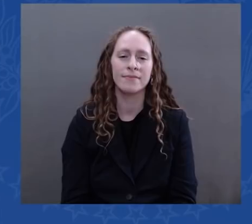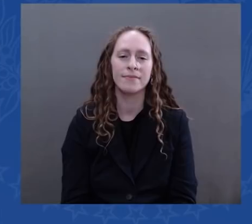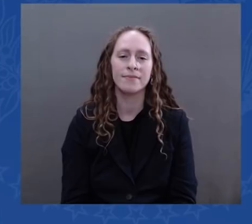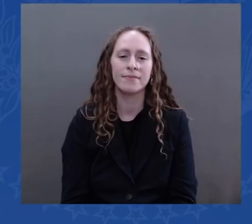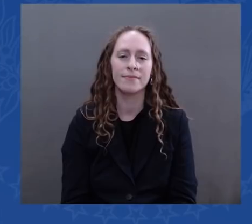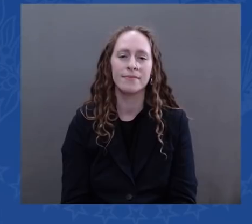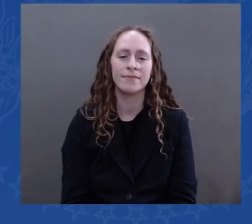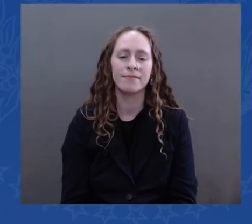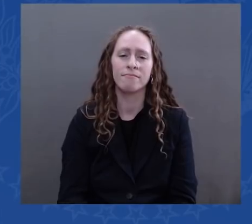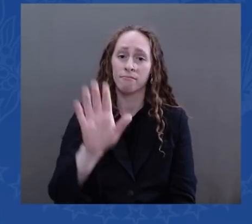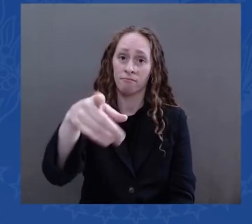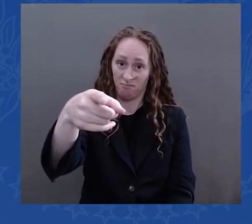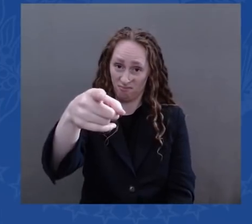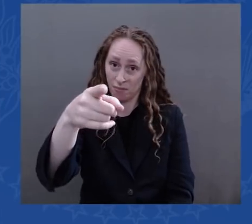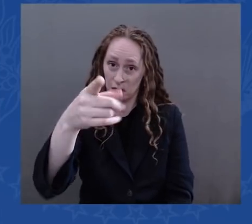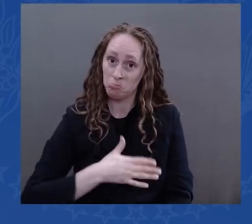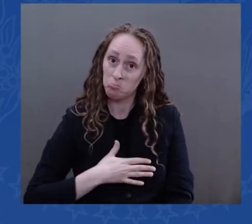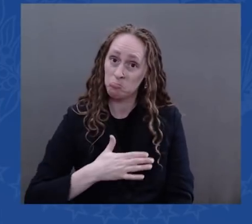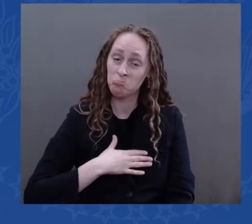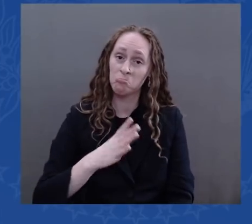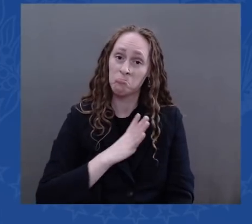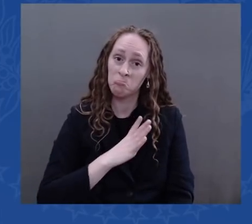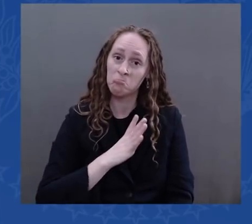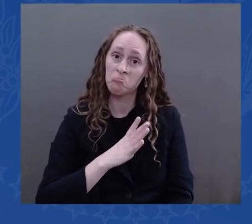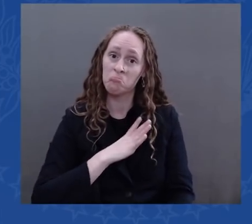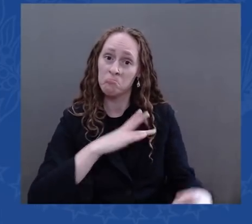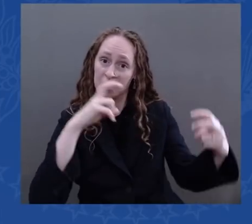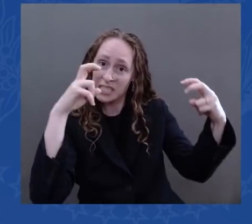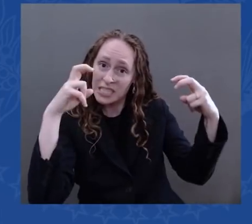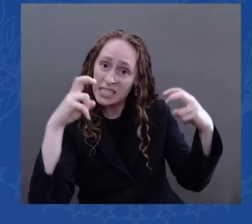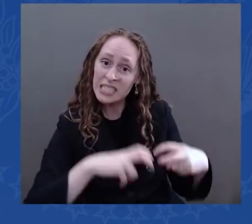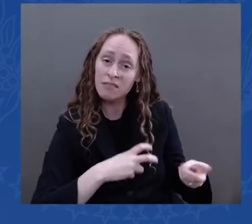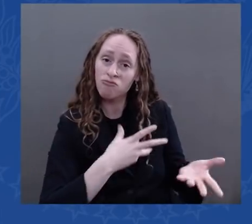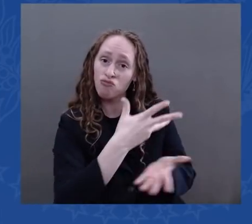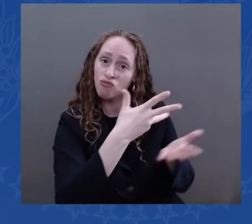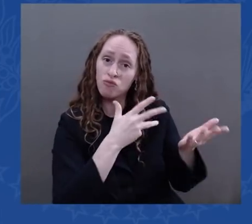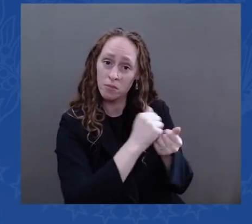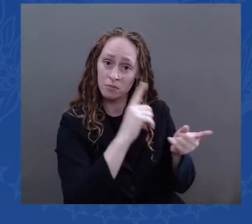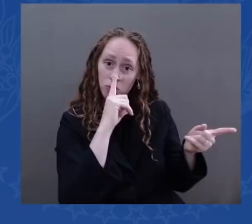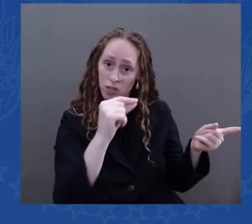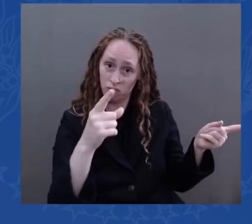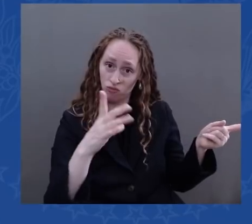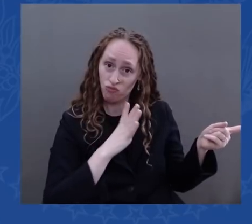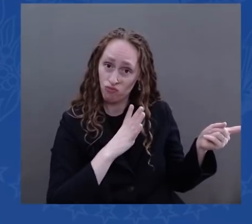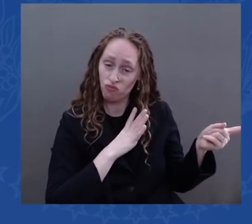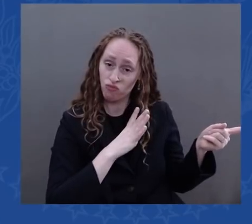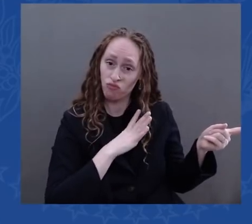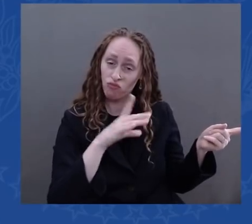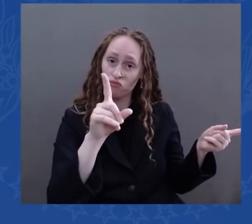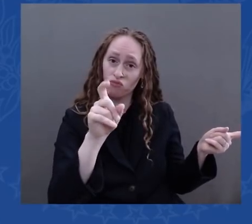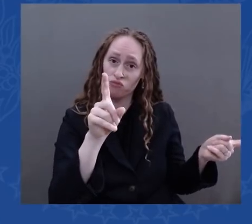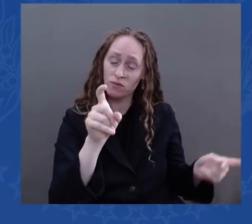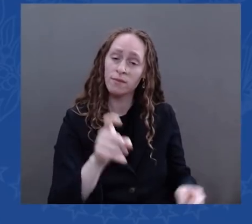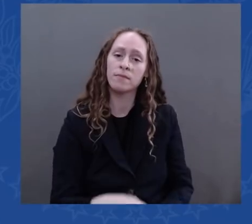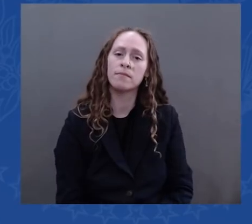When you last met with him face-to-fact in Geneva, you described that as a productive conversation; you said that he did not want a Cold War.